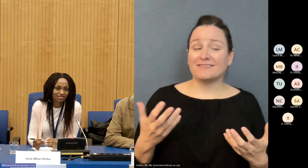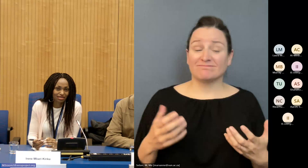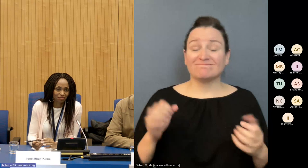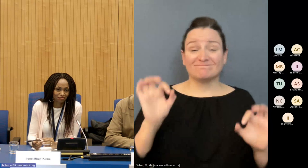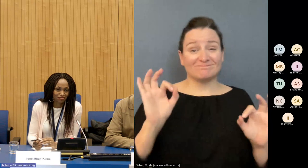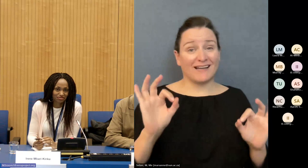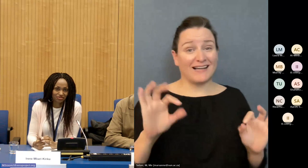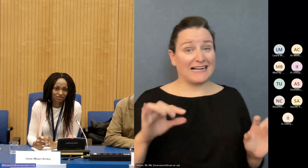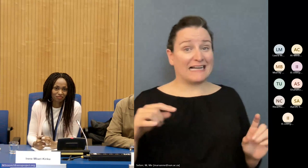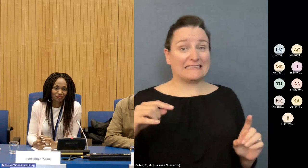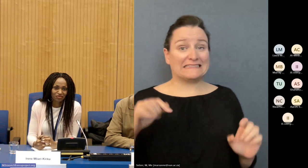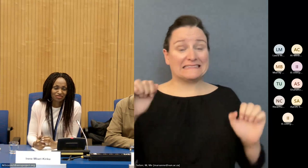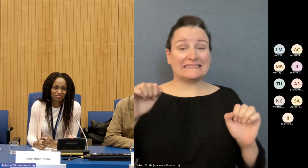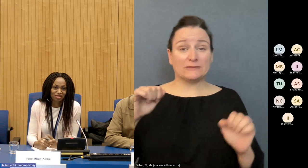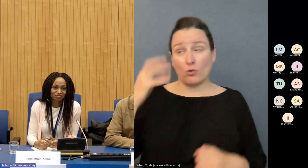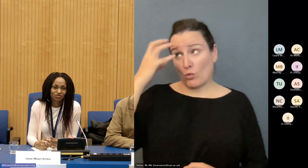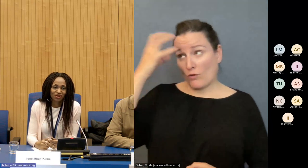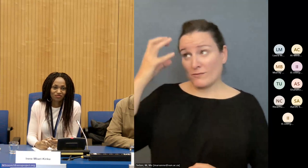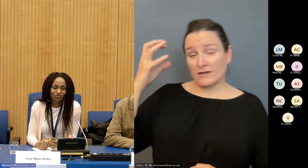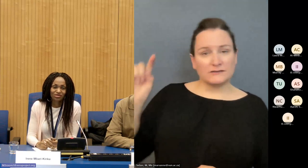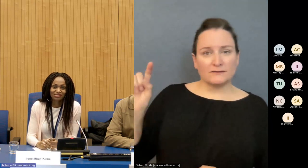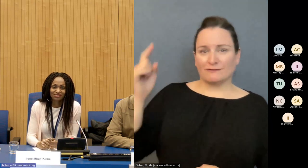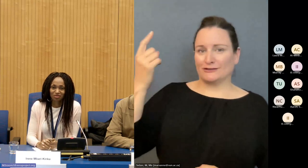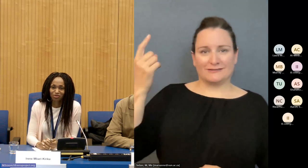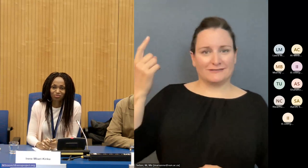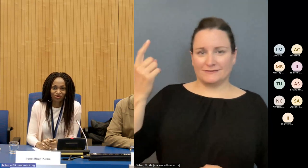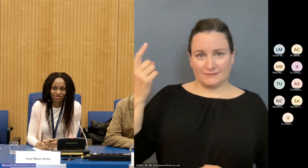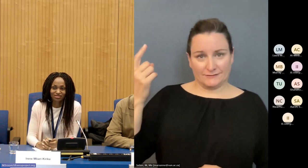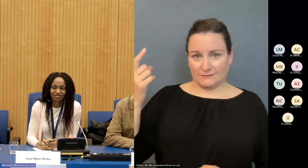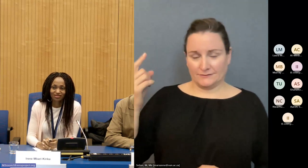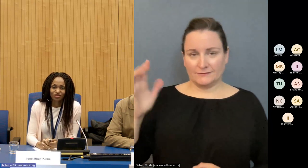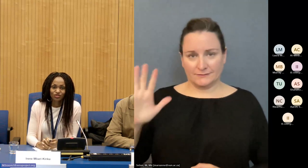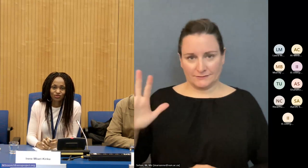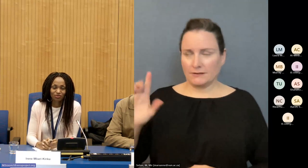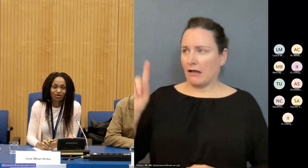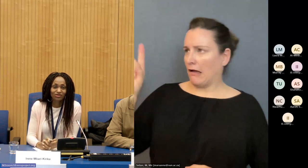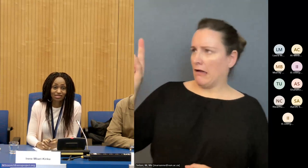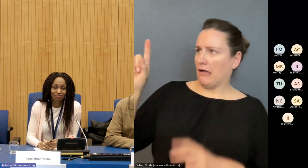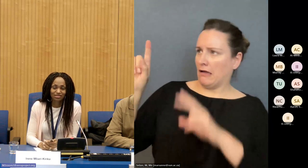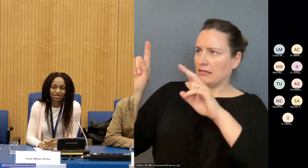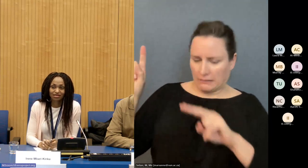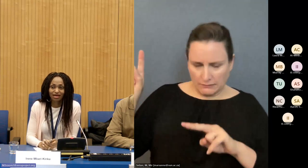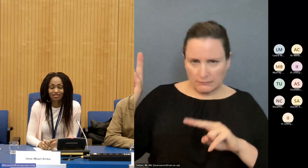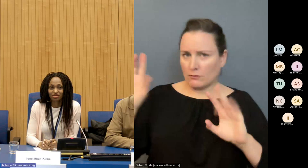doesn't come first. Sometimes you have to create a sample project, show them how it can be done,